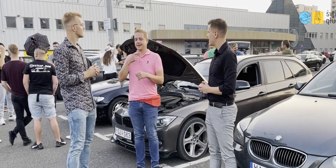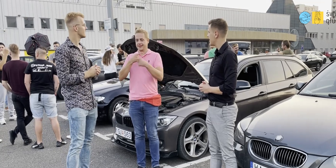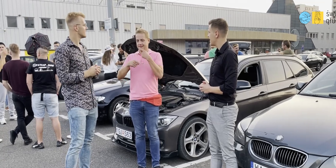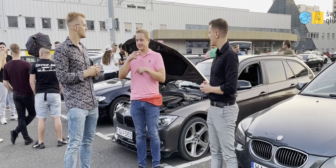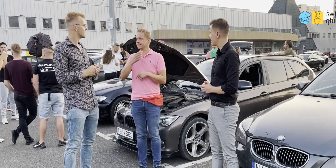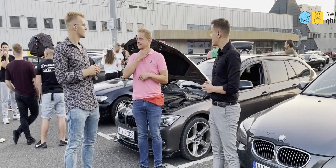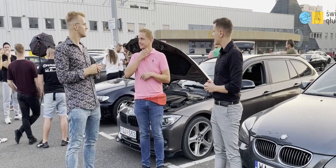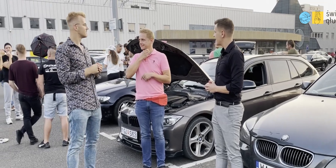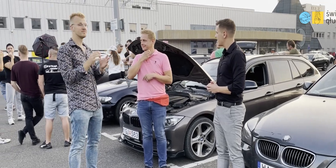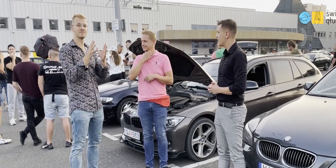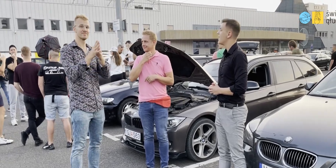[G]: This is my sign: